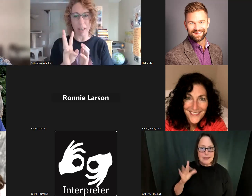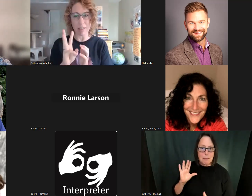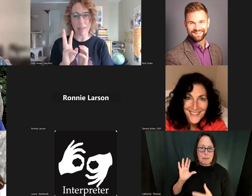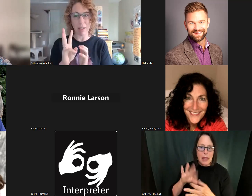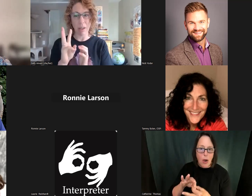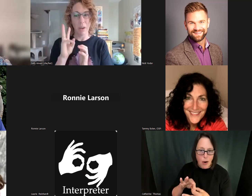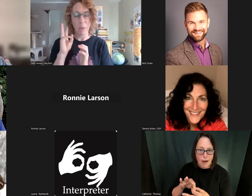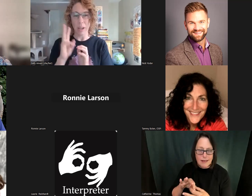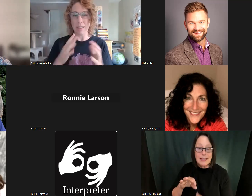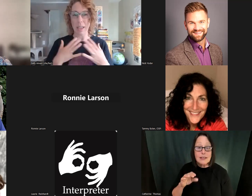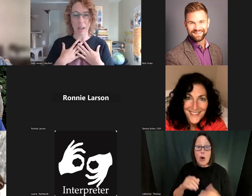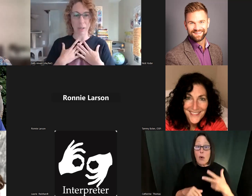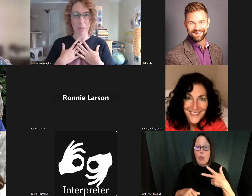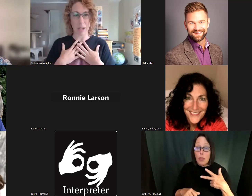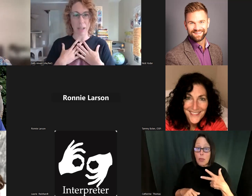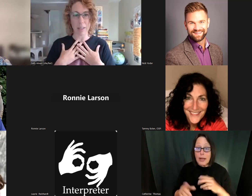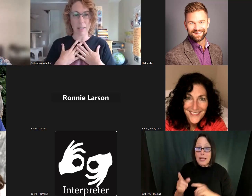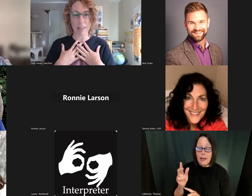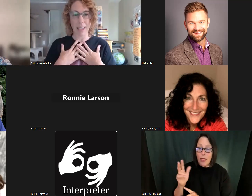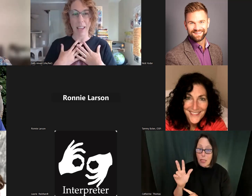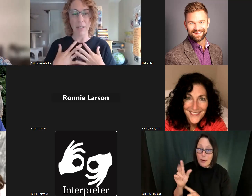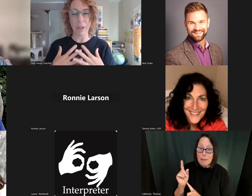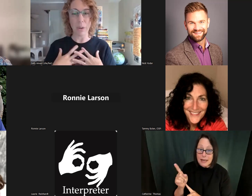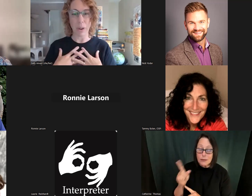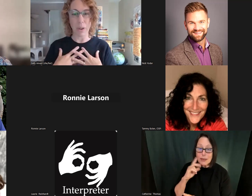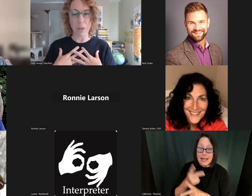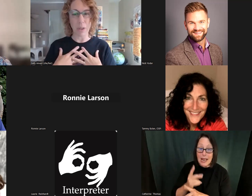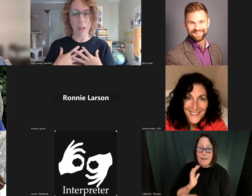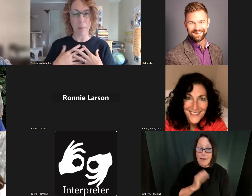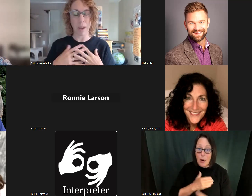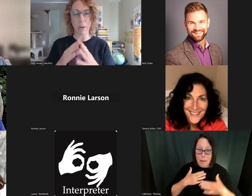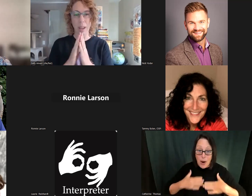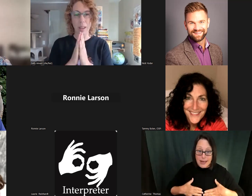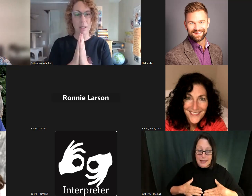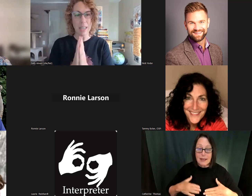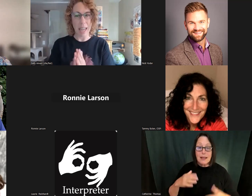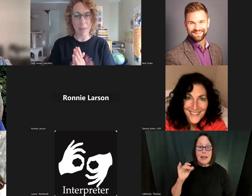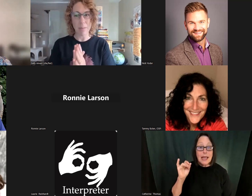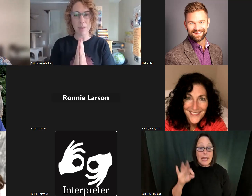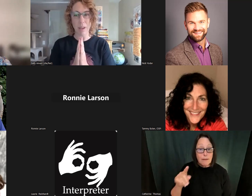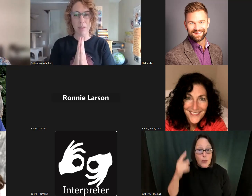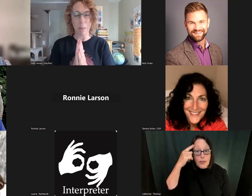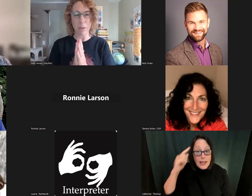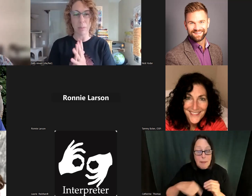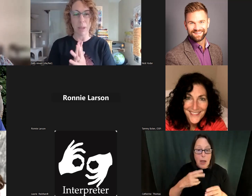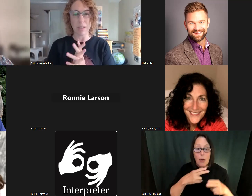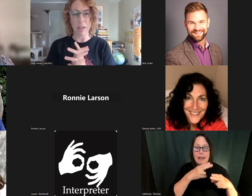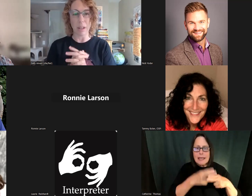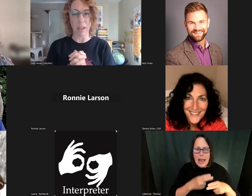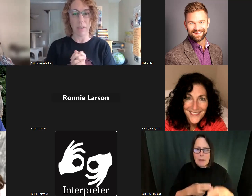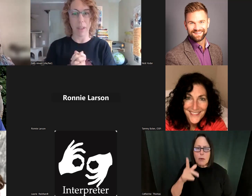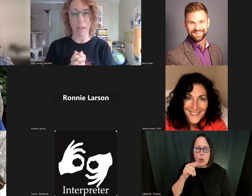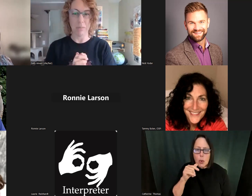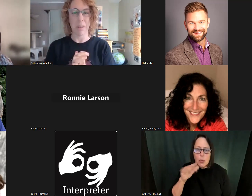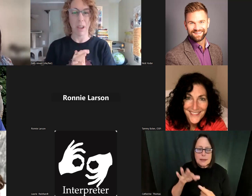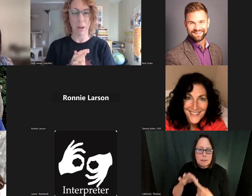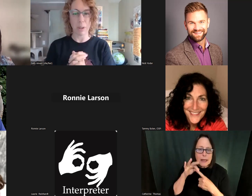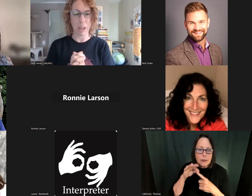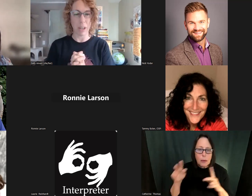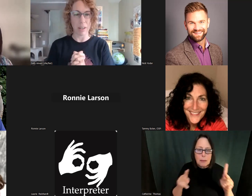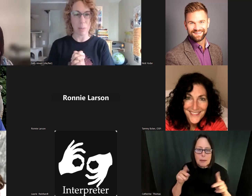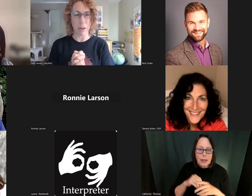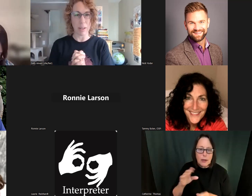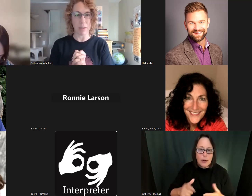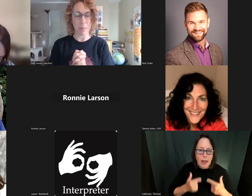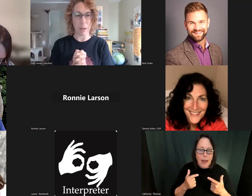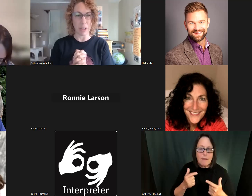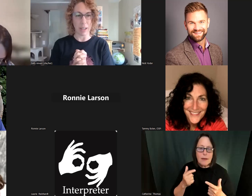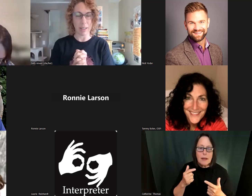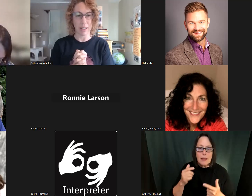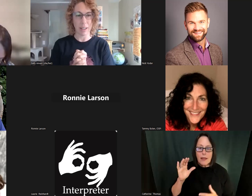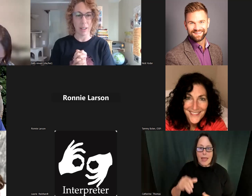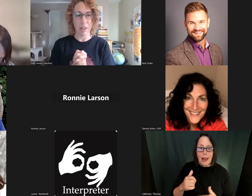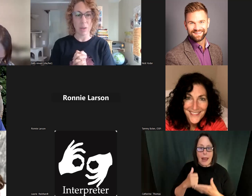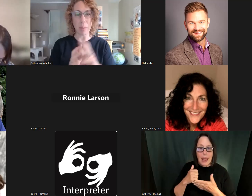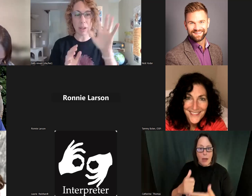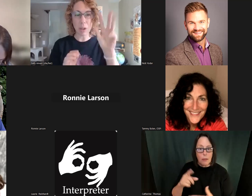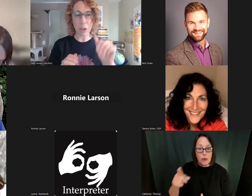If you could consider the name. Or names of special beings in your life who helped create an experience of belonging.